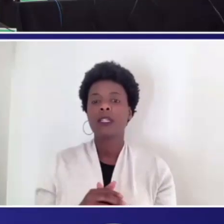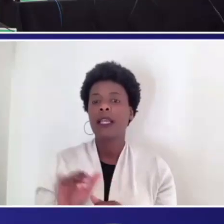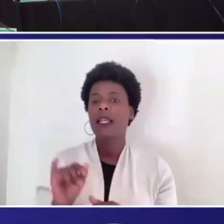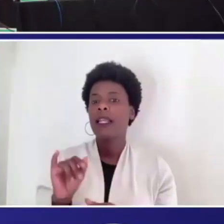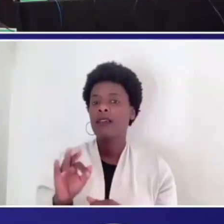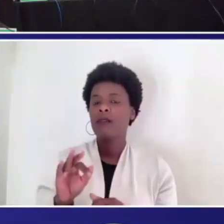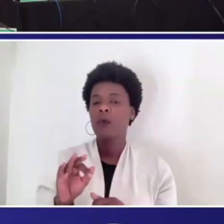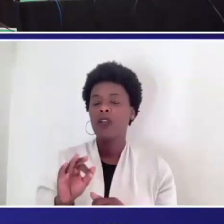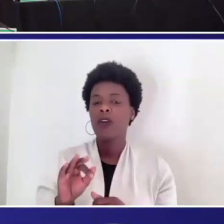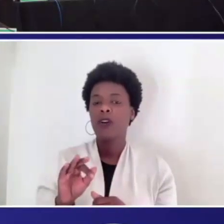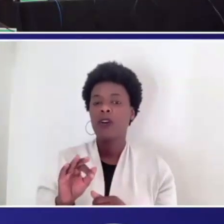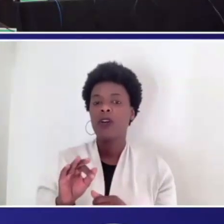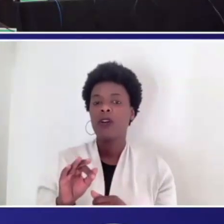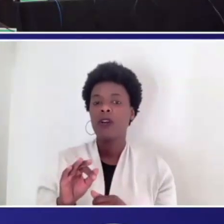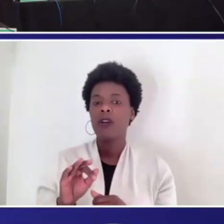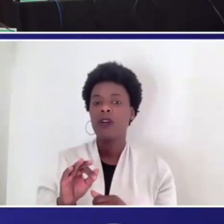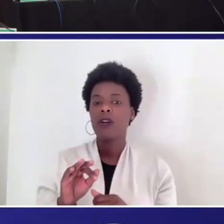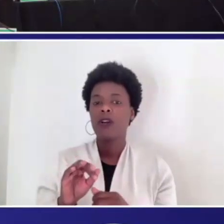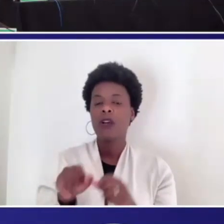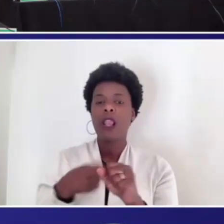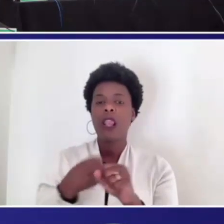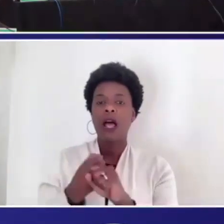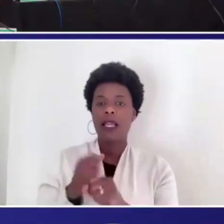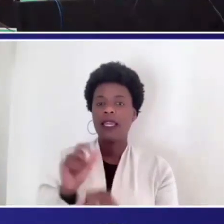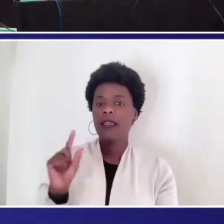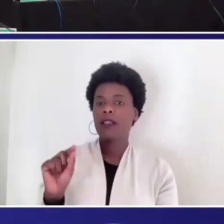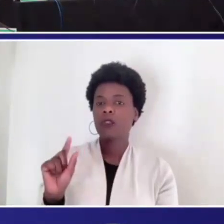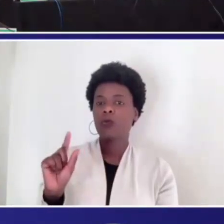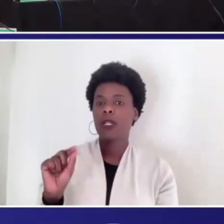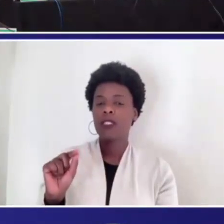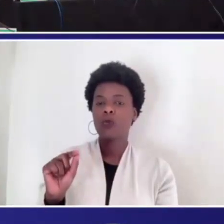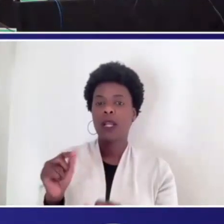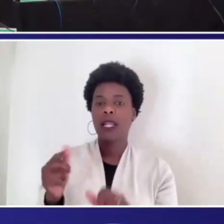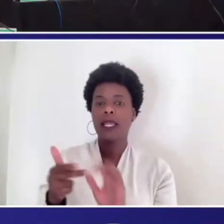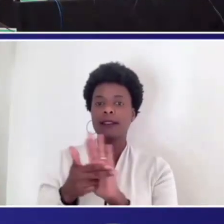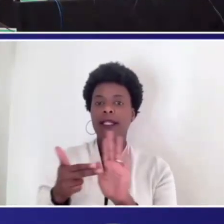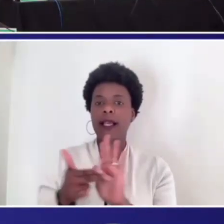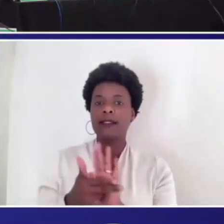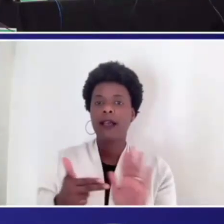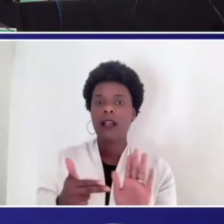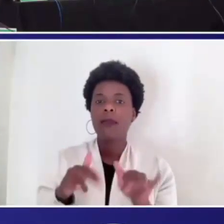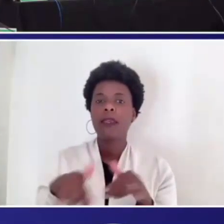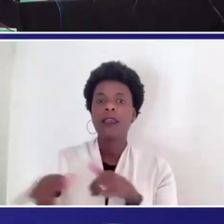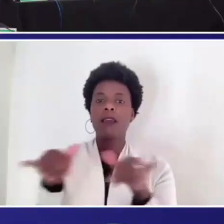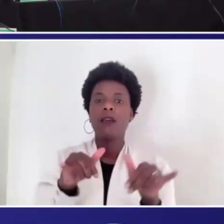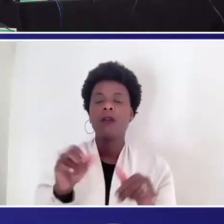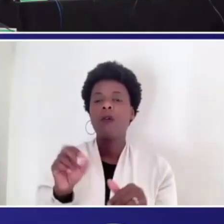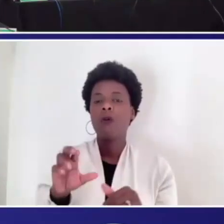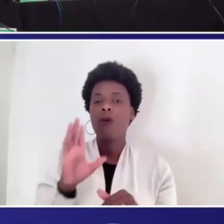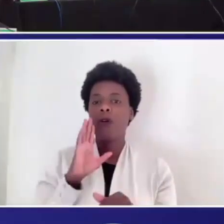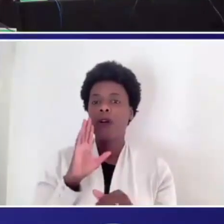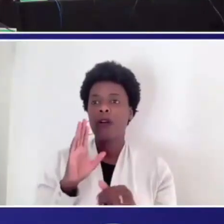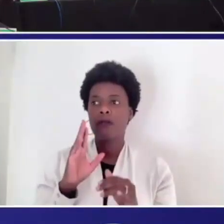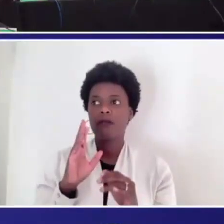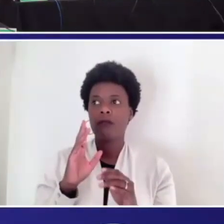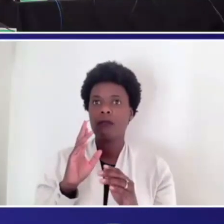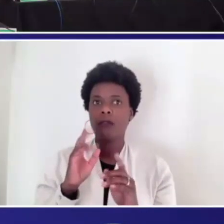in the 2020 taxonomy where we would be -- update or the, the intention was to review